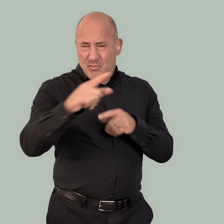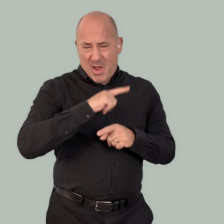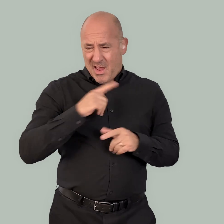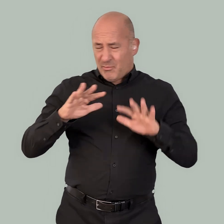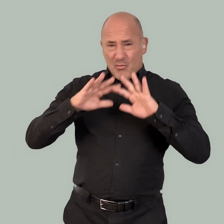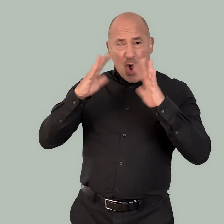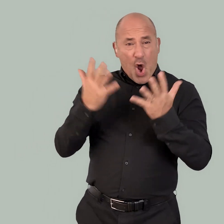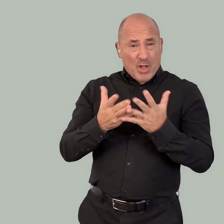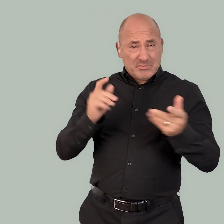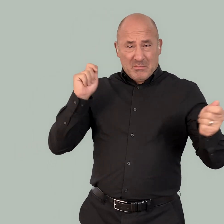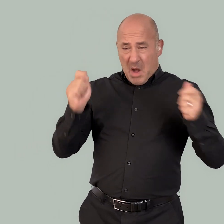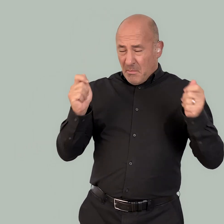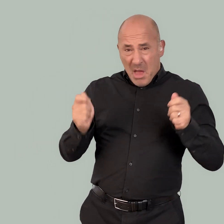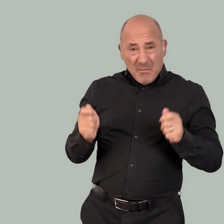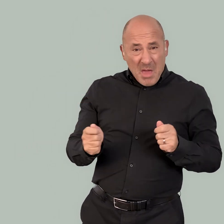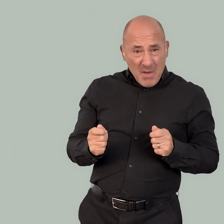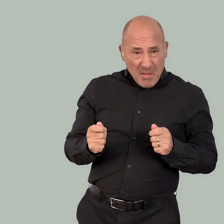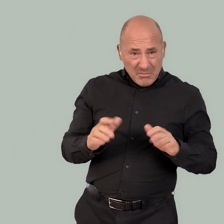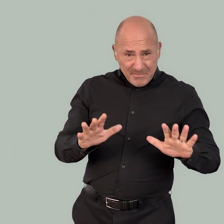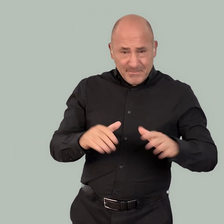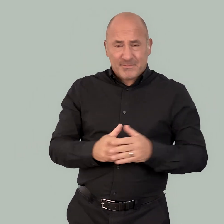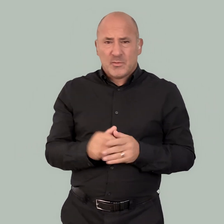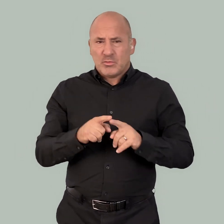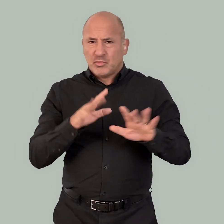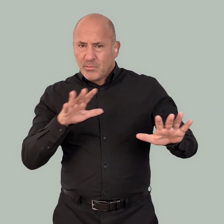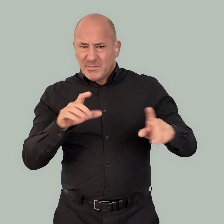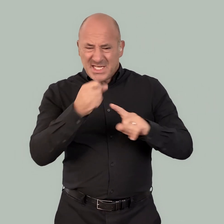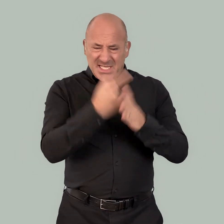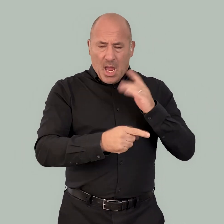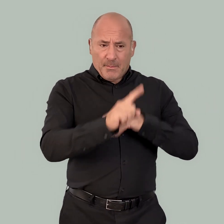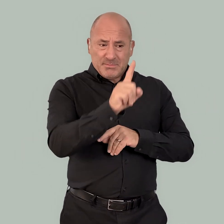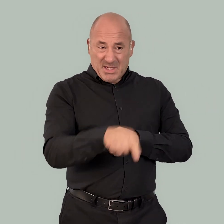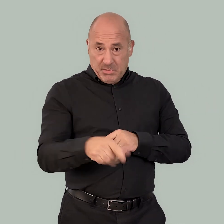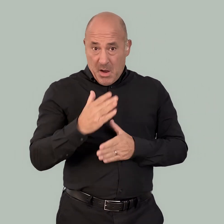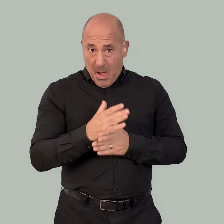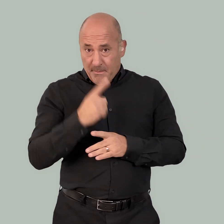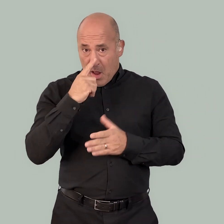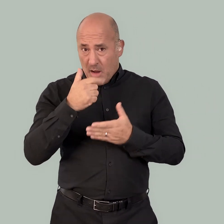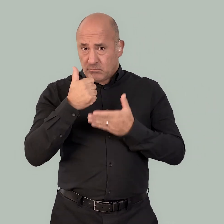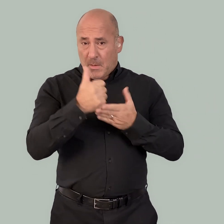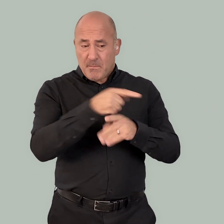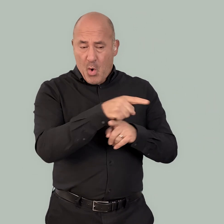in a changing world and helps support disabled people